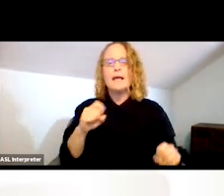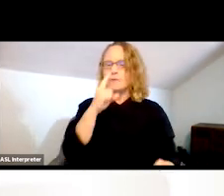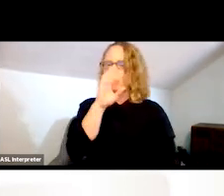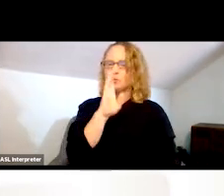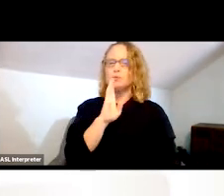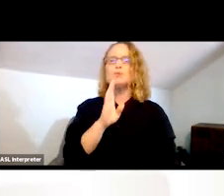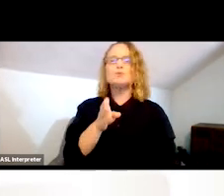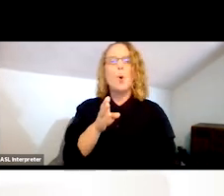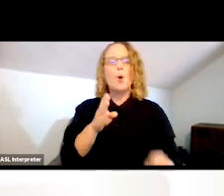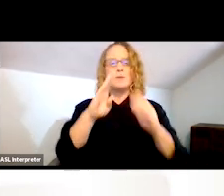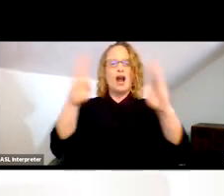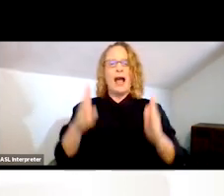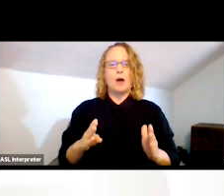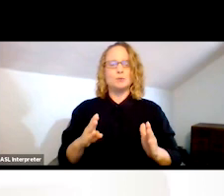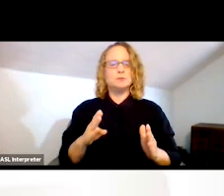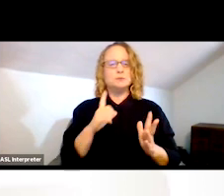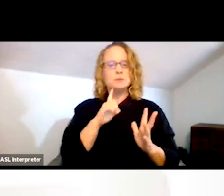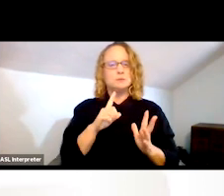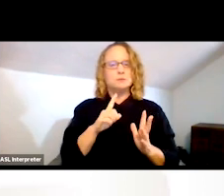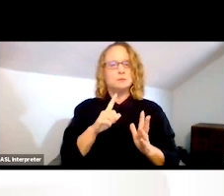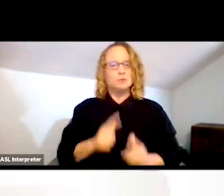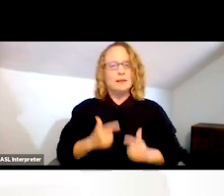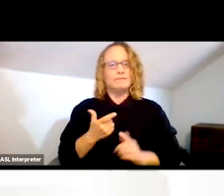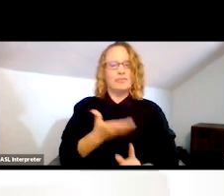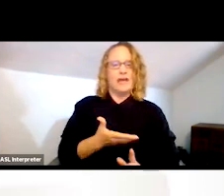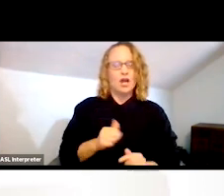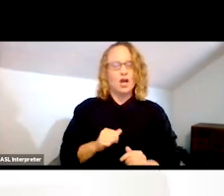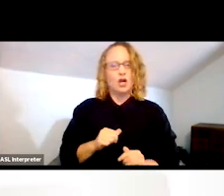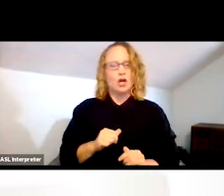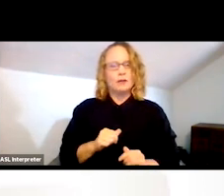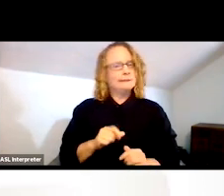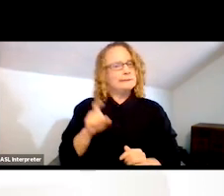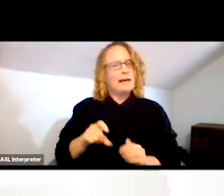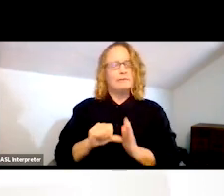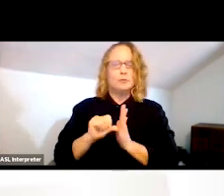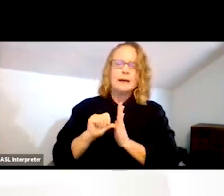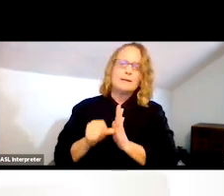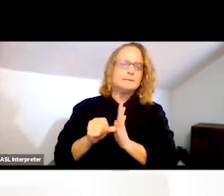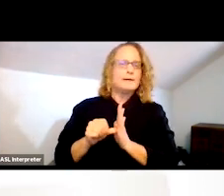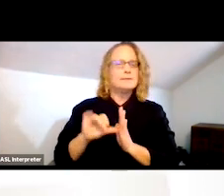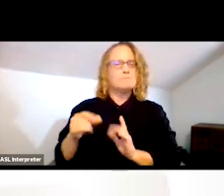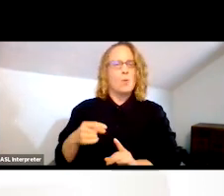And also one of the things that peer support did, it underscored the importance